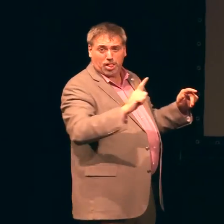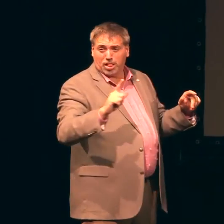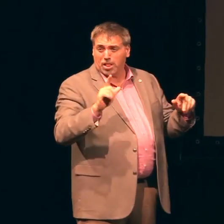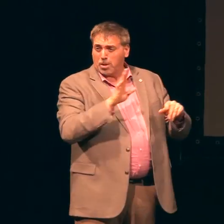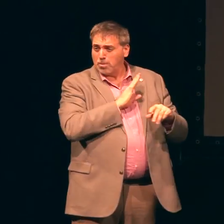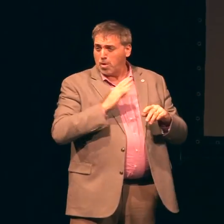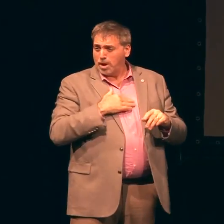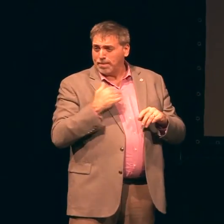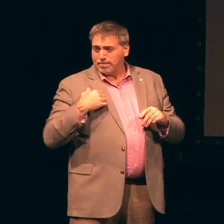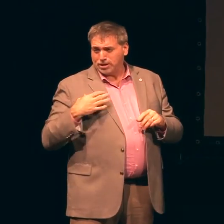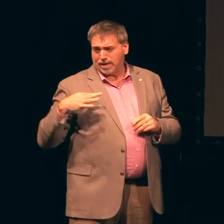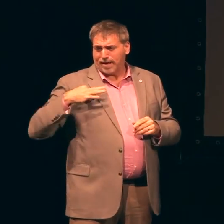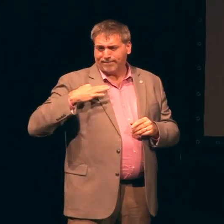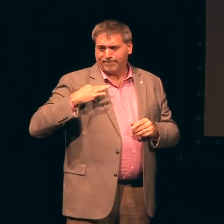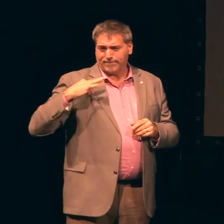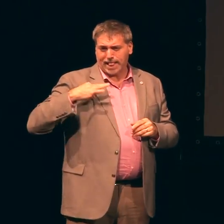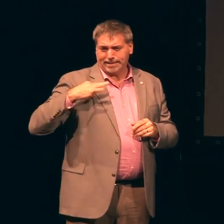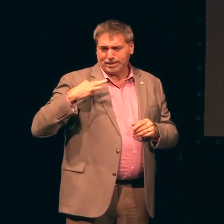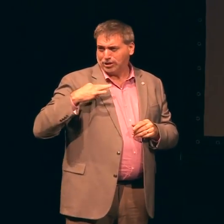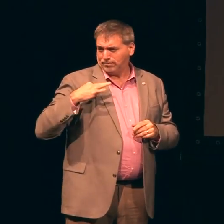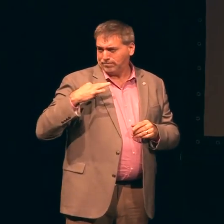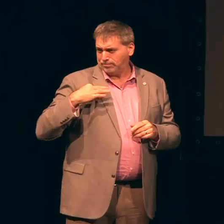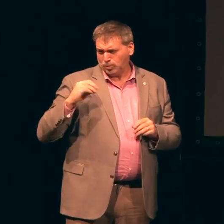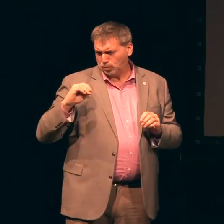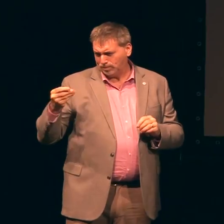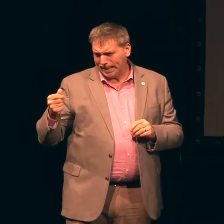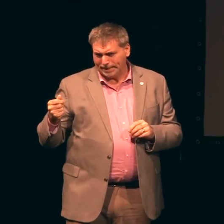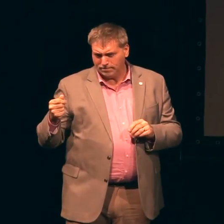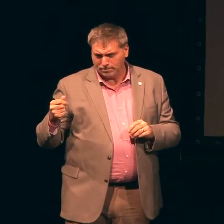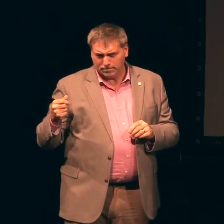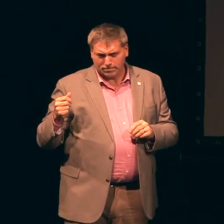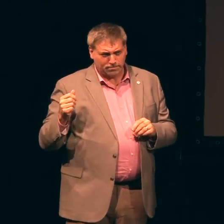And all of the board members are volunteers.